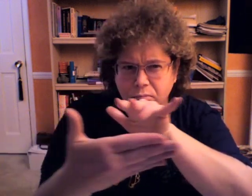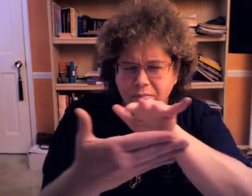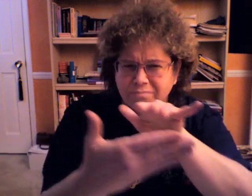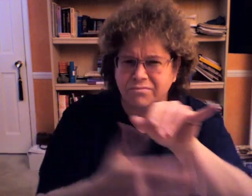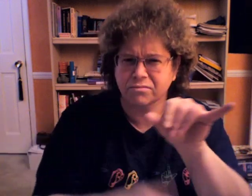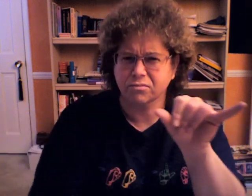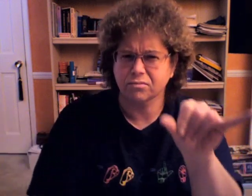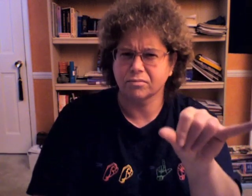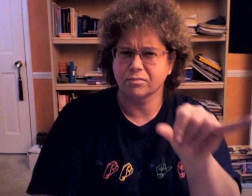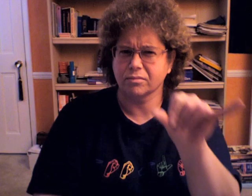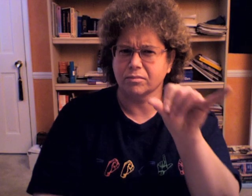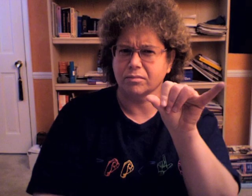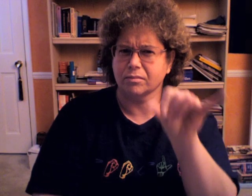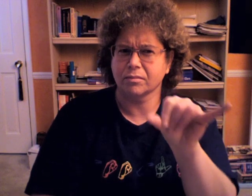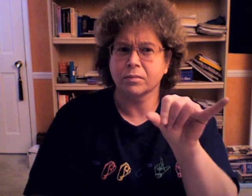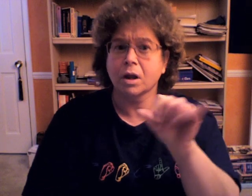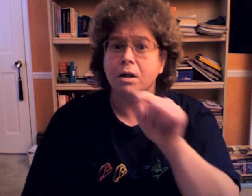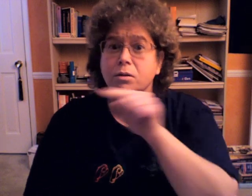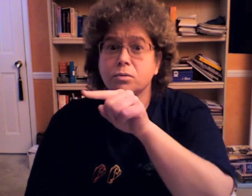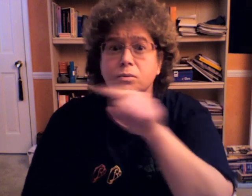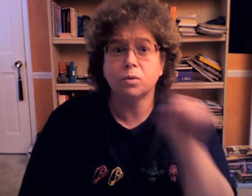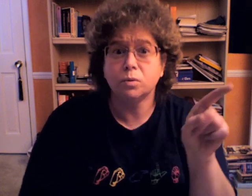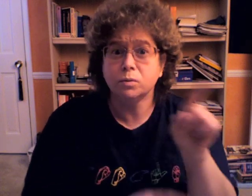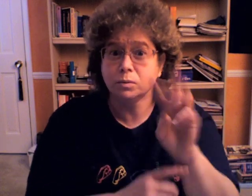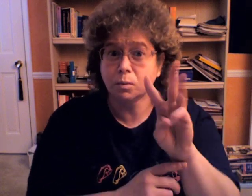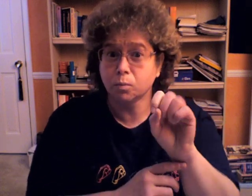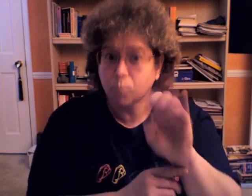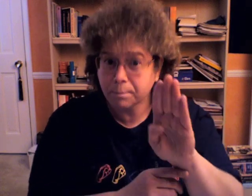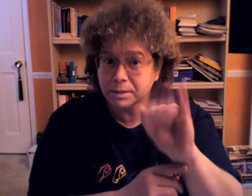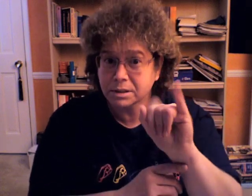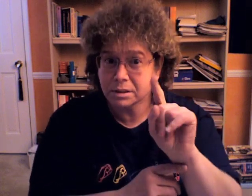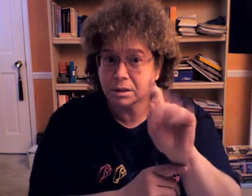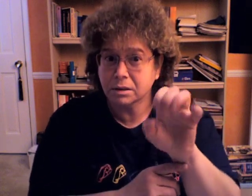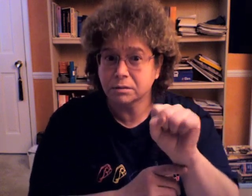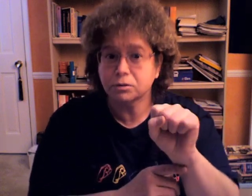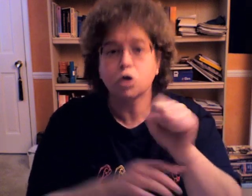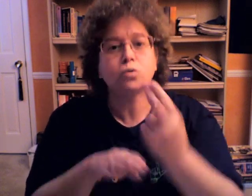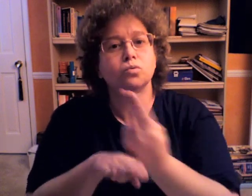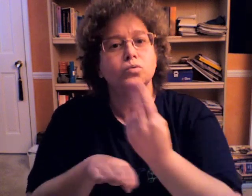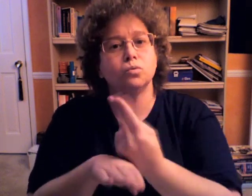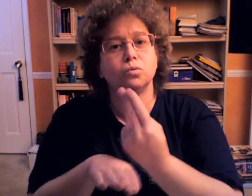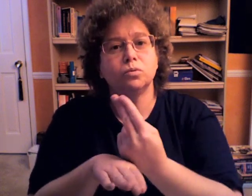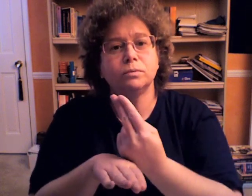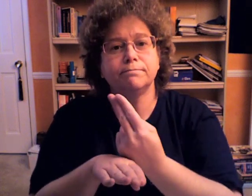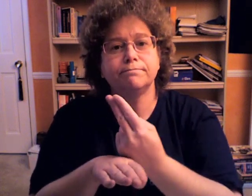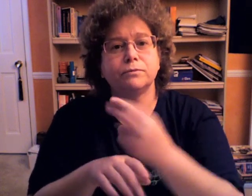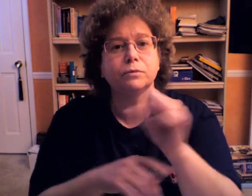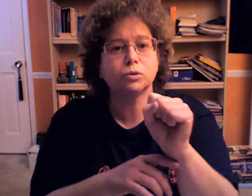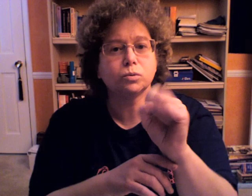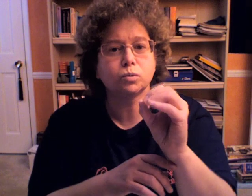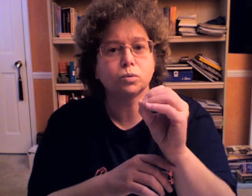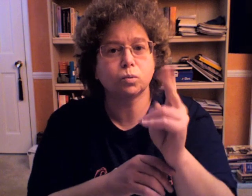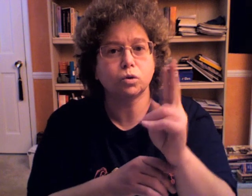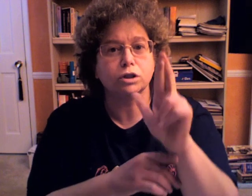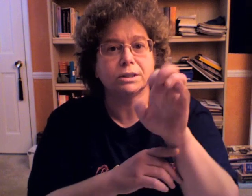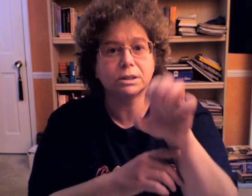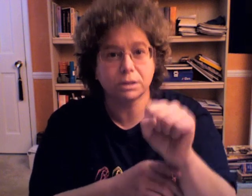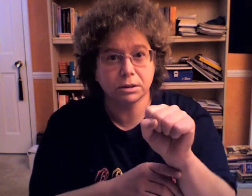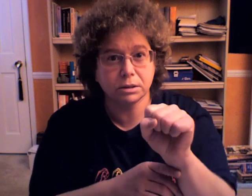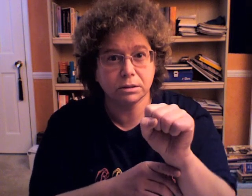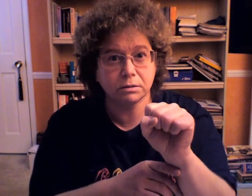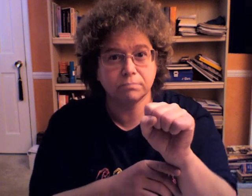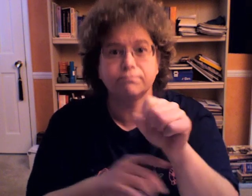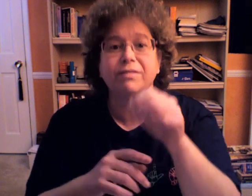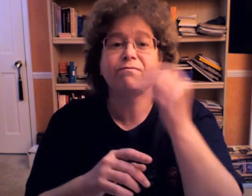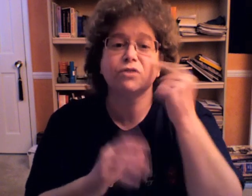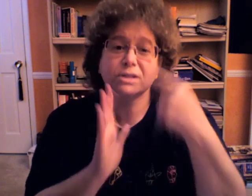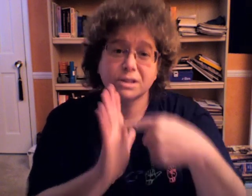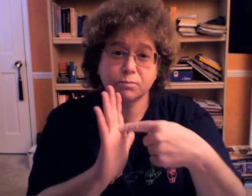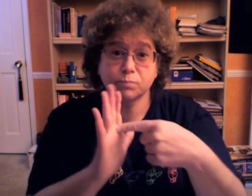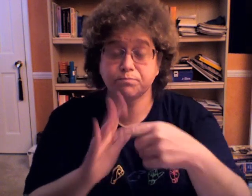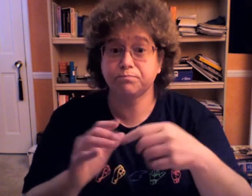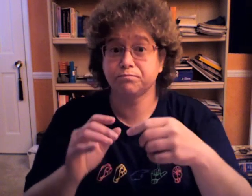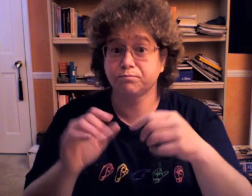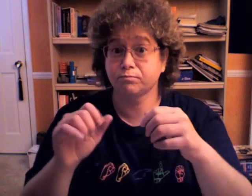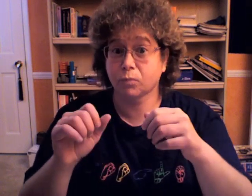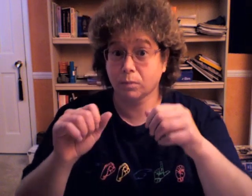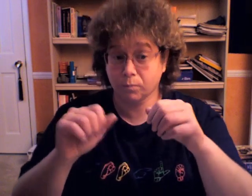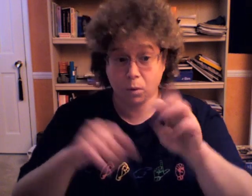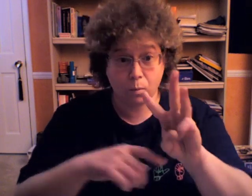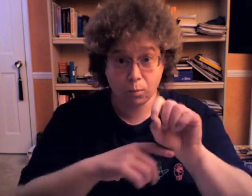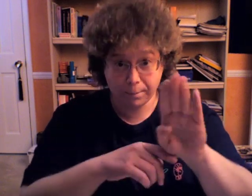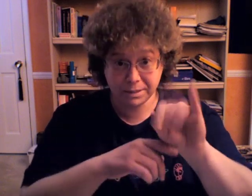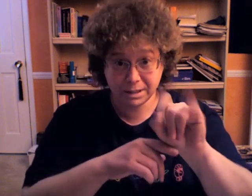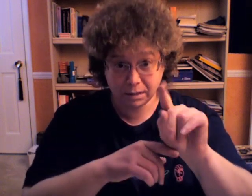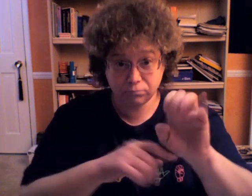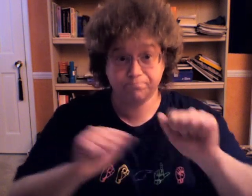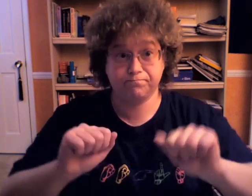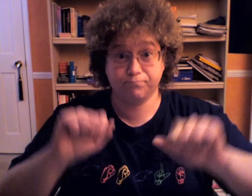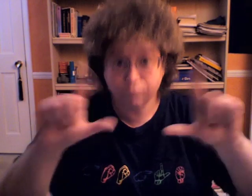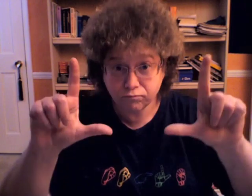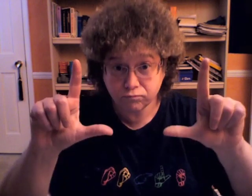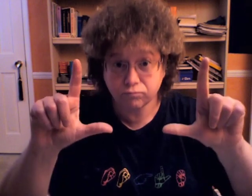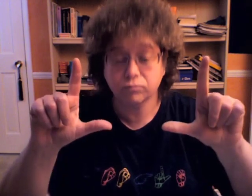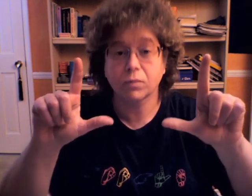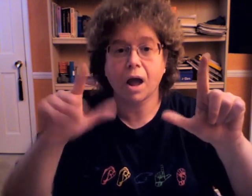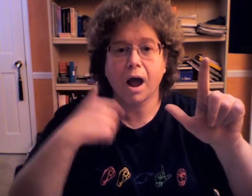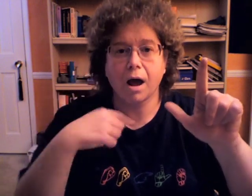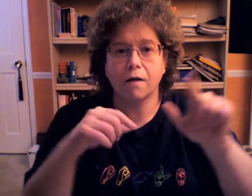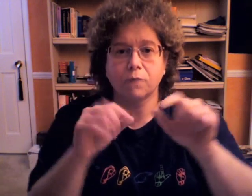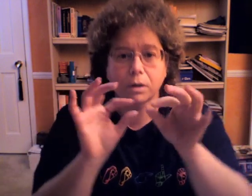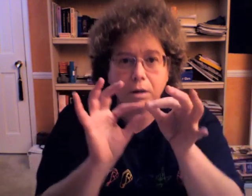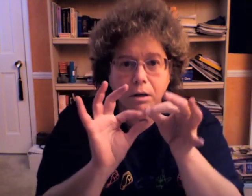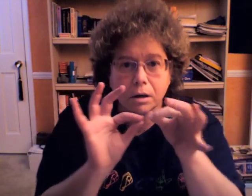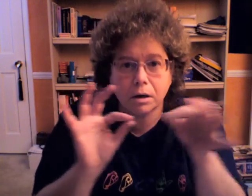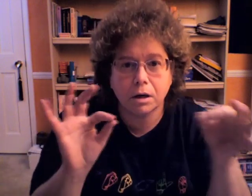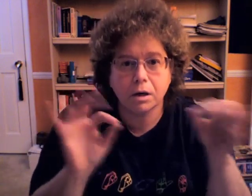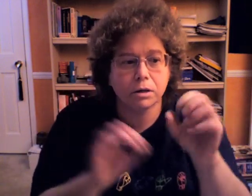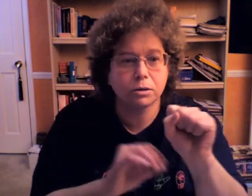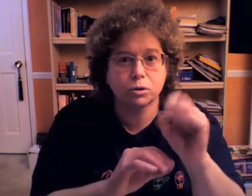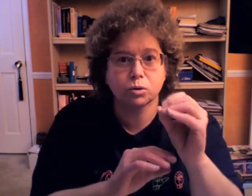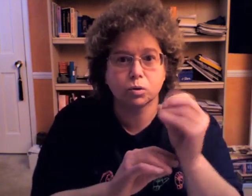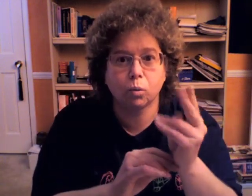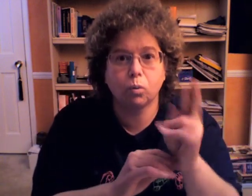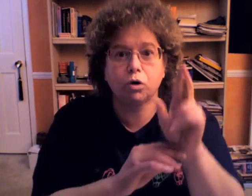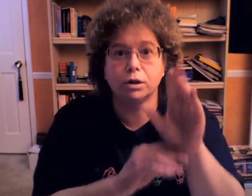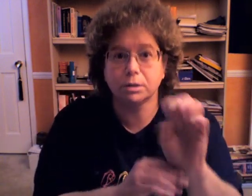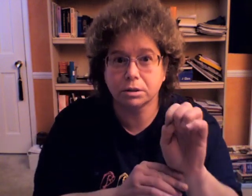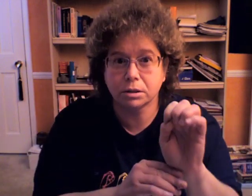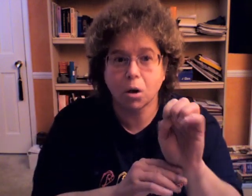discovered that those websites used sources - for example, on a website, there would be a sentence or two mentioning the source